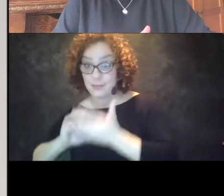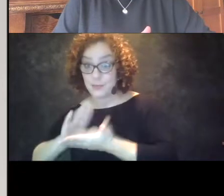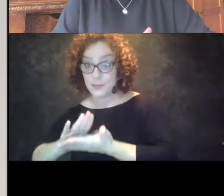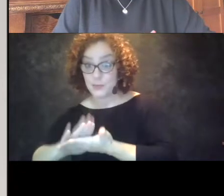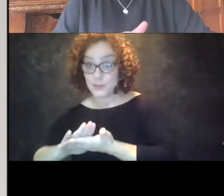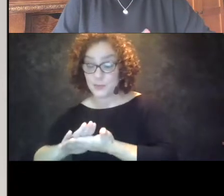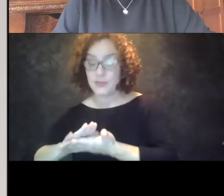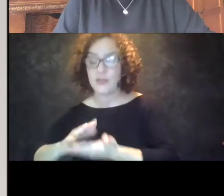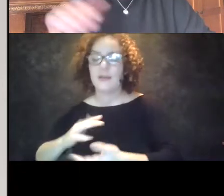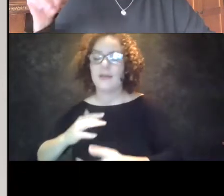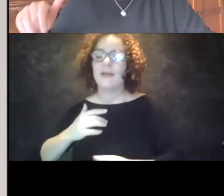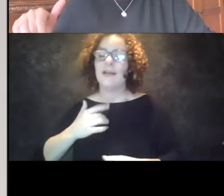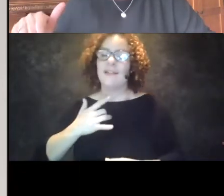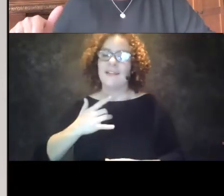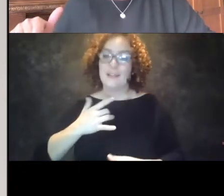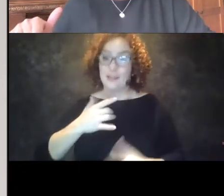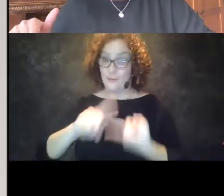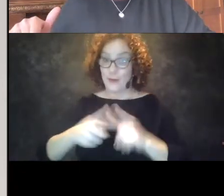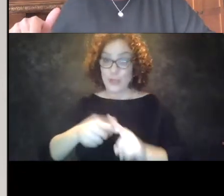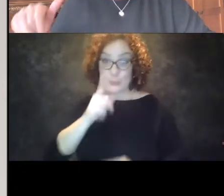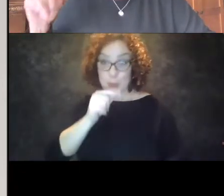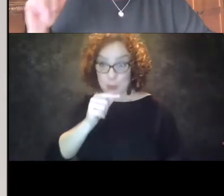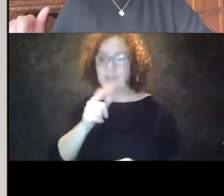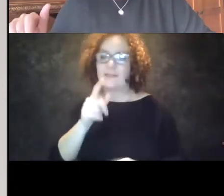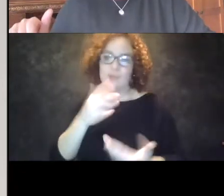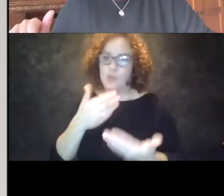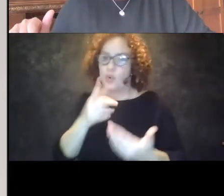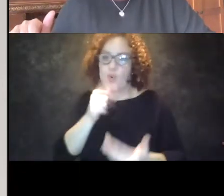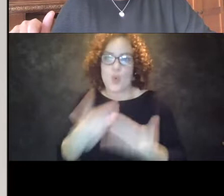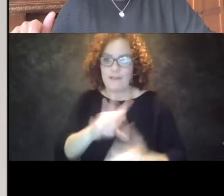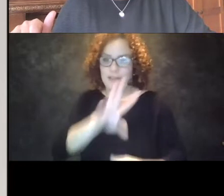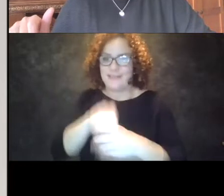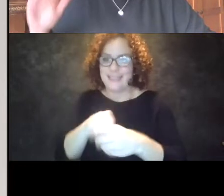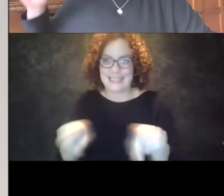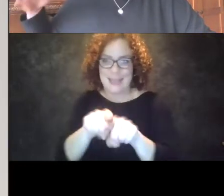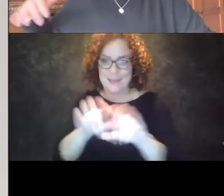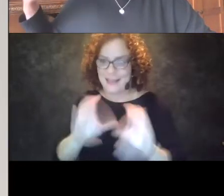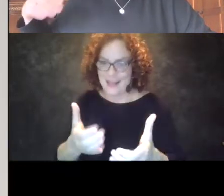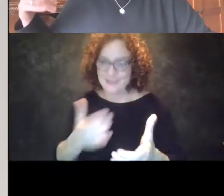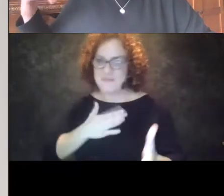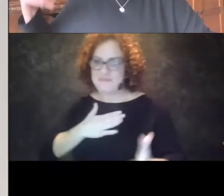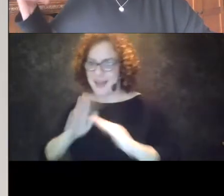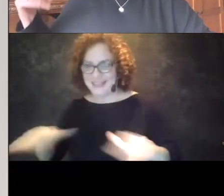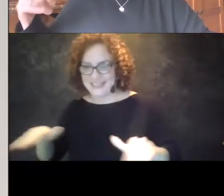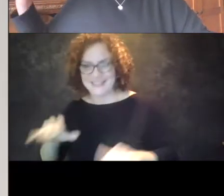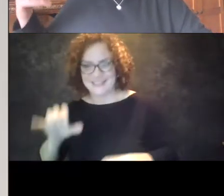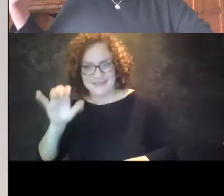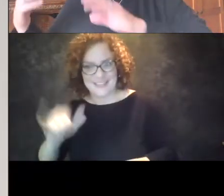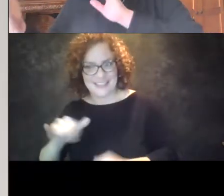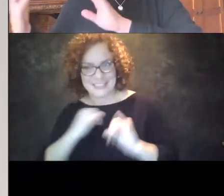like their friends are always the kids that are in their class, I remember this clearly, with my own children, that's who their friends were the kids that were in, you know, that